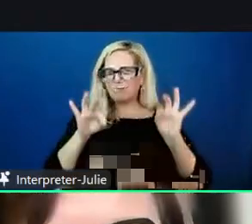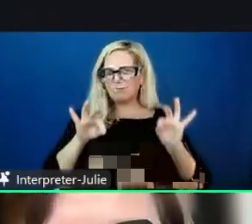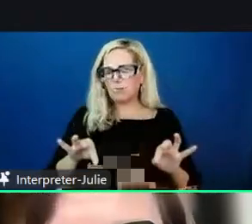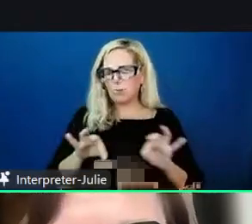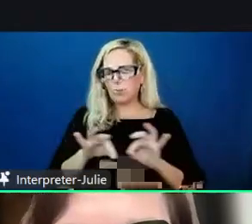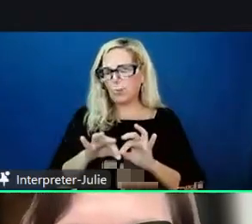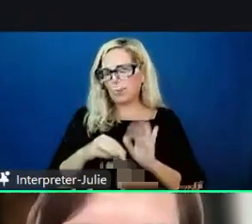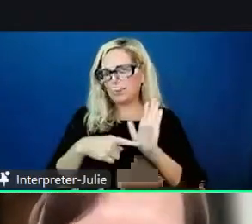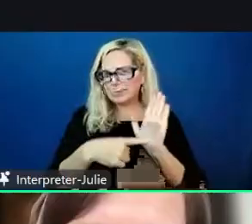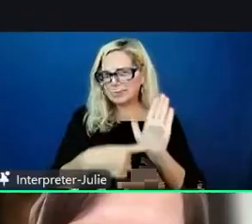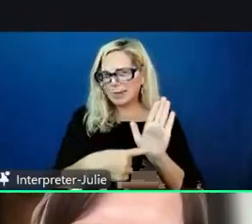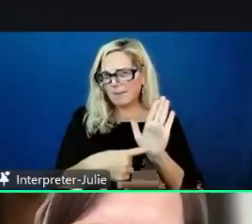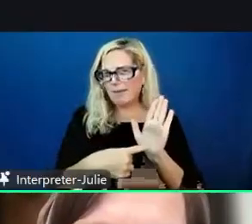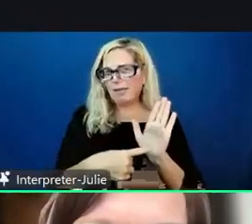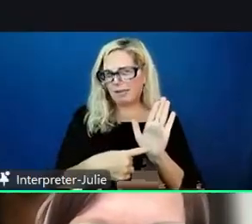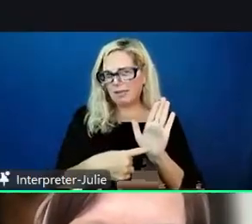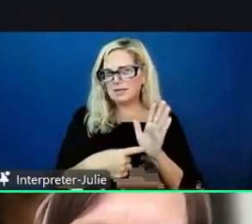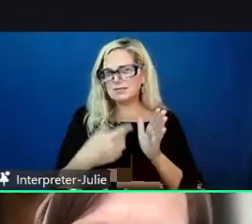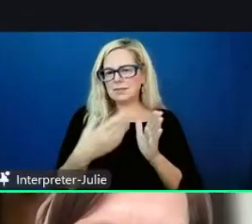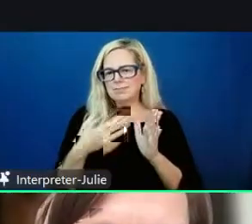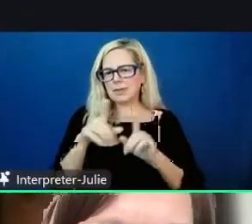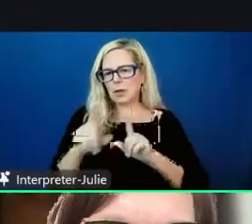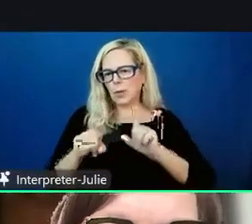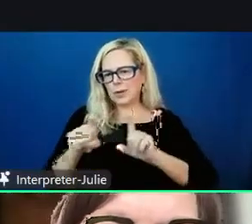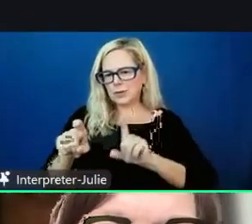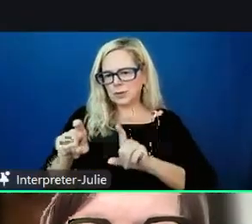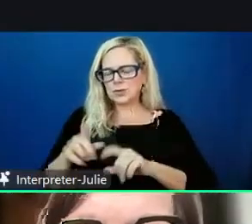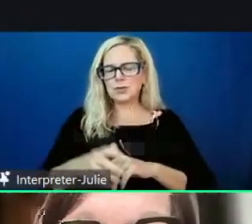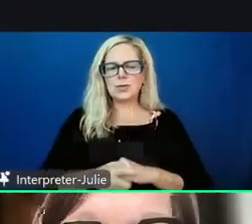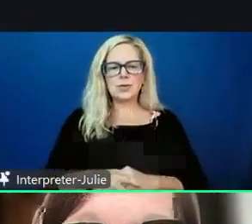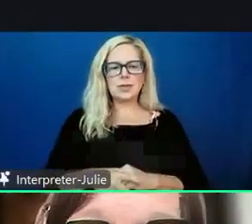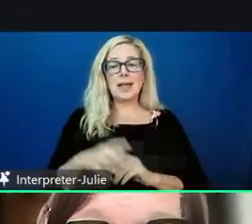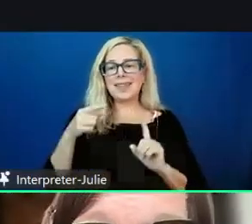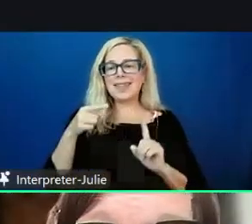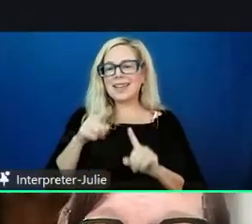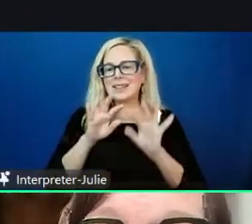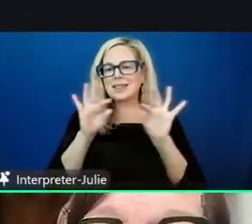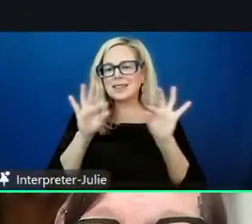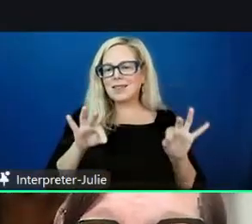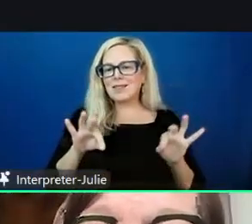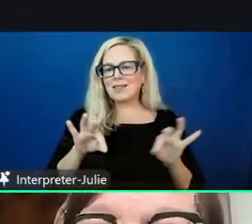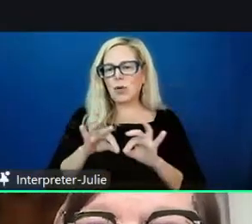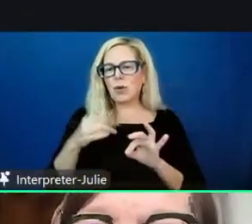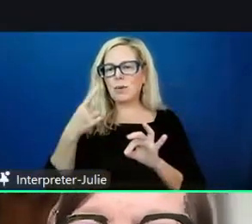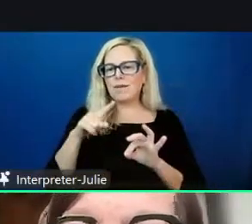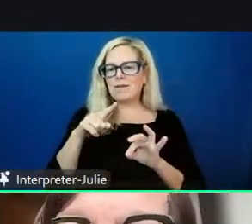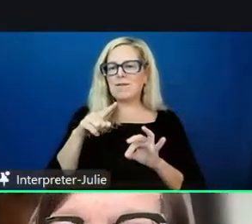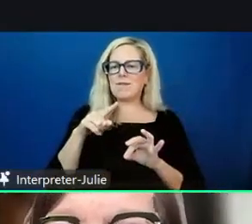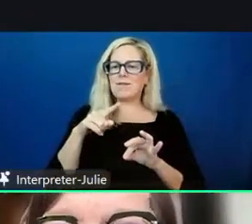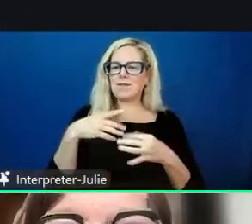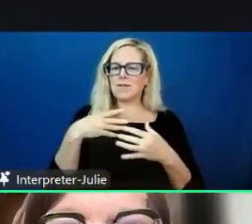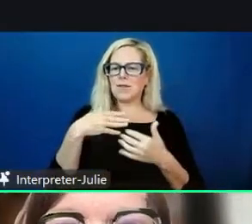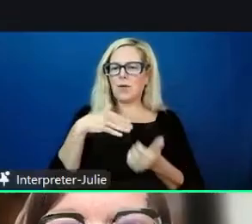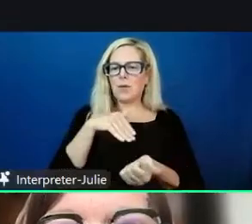This one's specifically for healthcare providers. I provide information to members of healthcare teams that help support